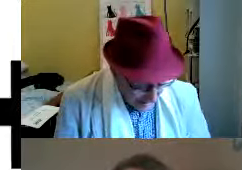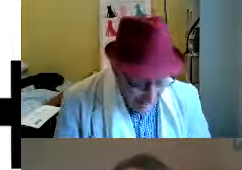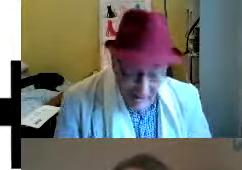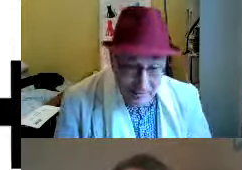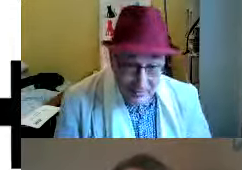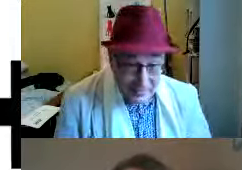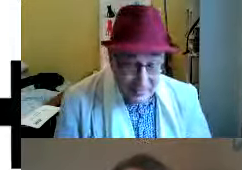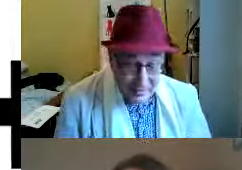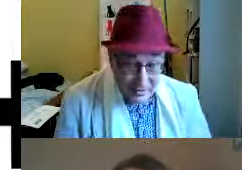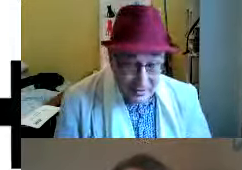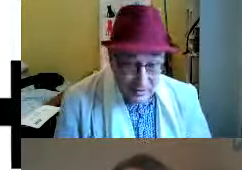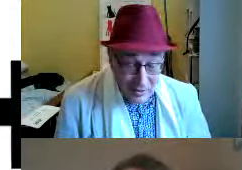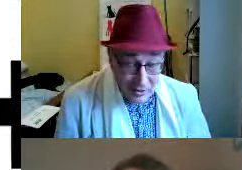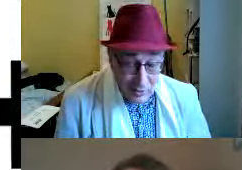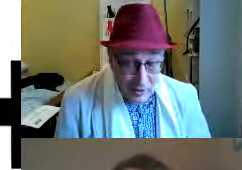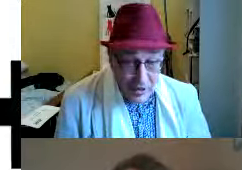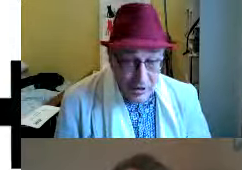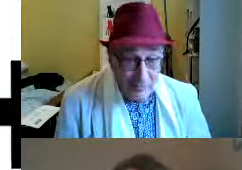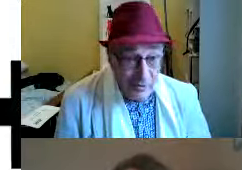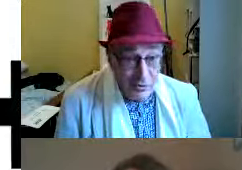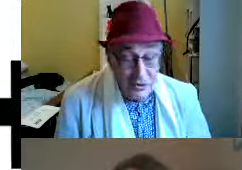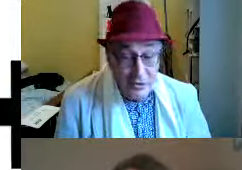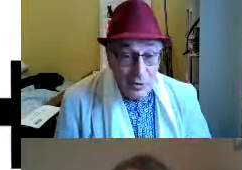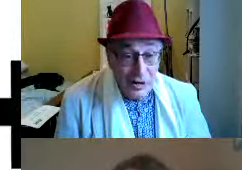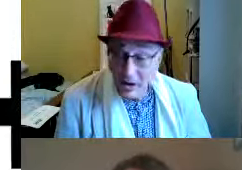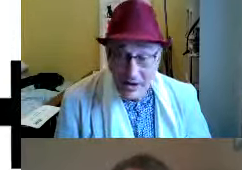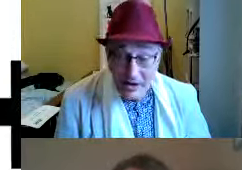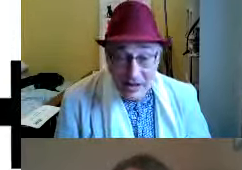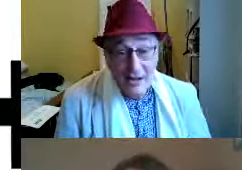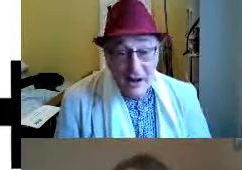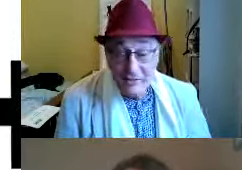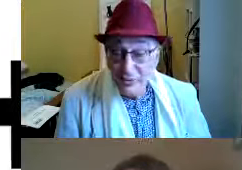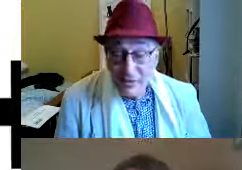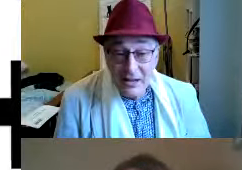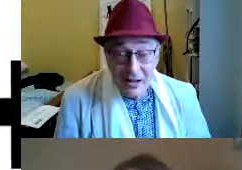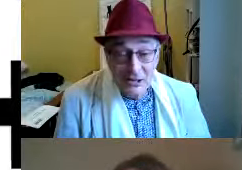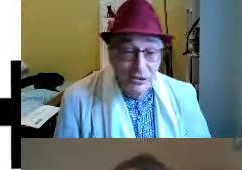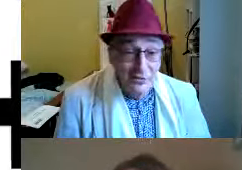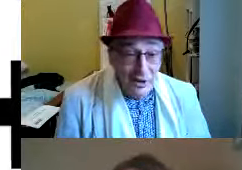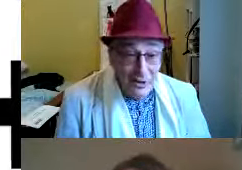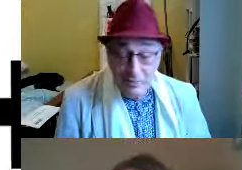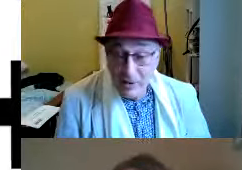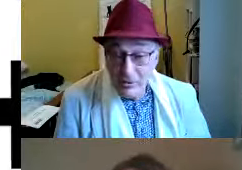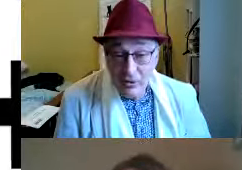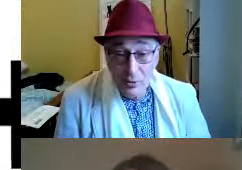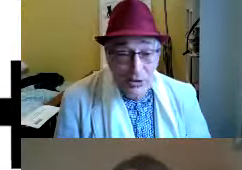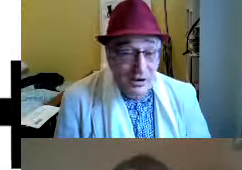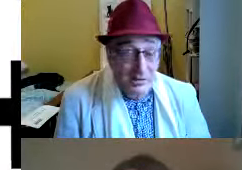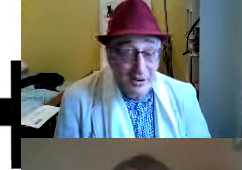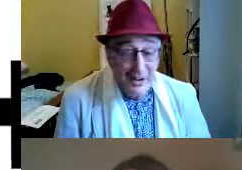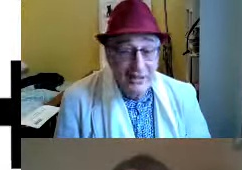um we got bolton and quinn and i i have to admit i should have known bolton and quinn are but i